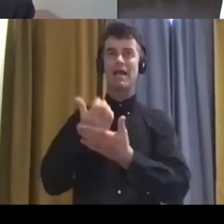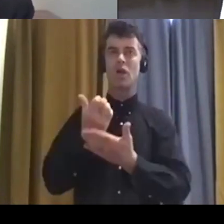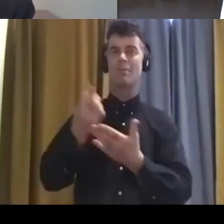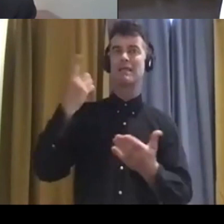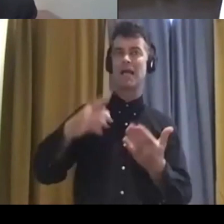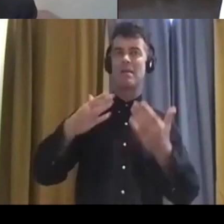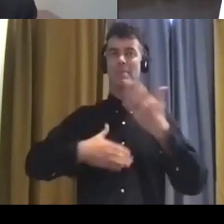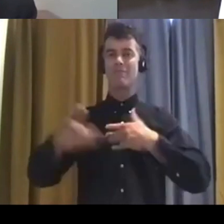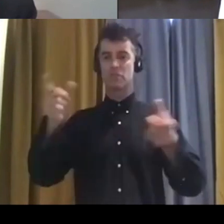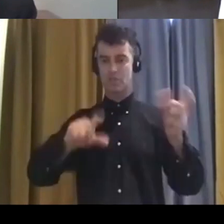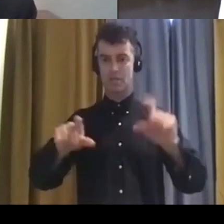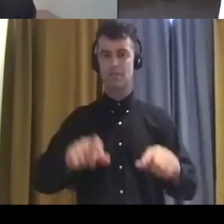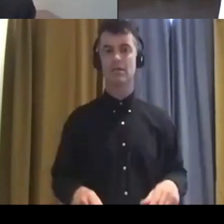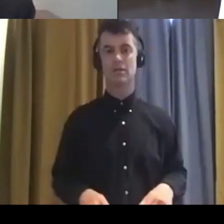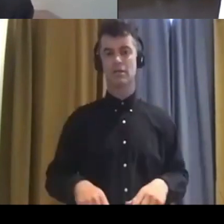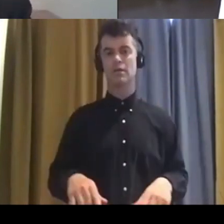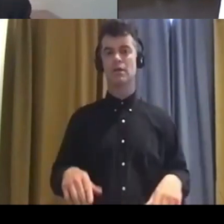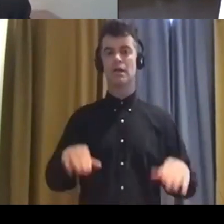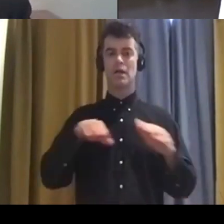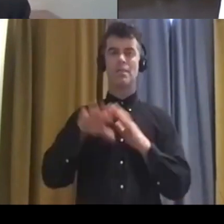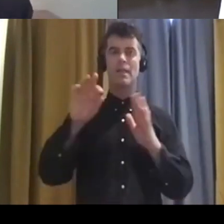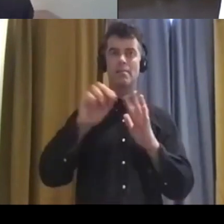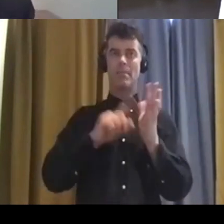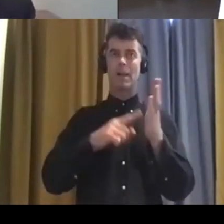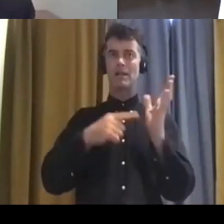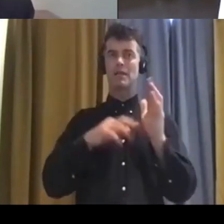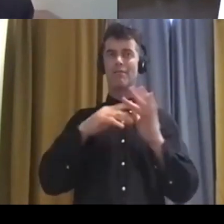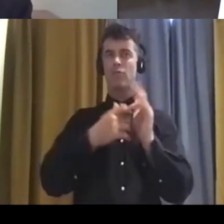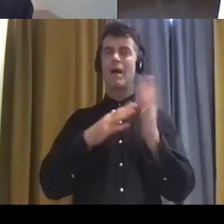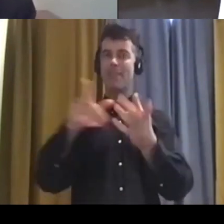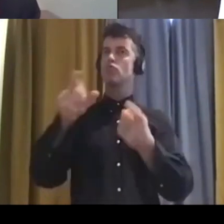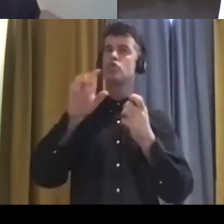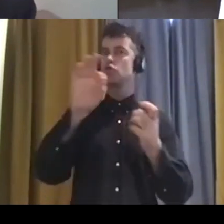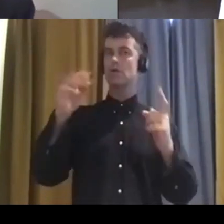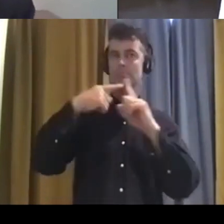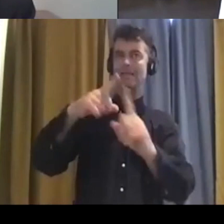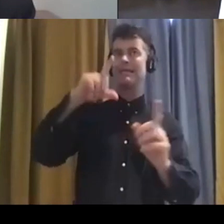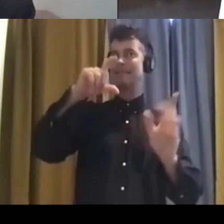science in their platform so the way that they recruit is not looking at CVs at all